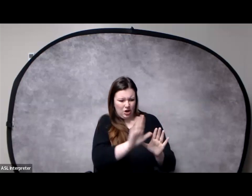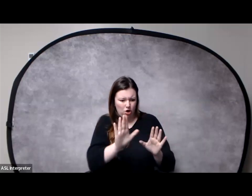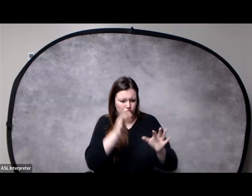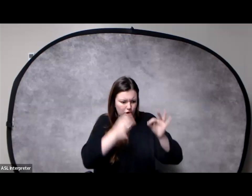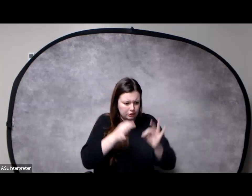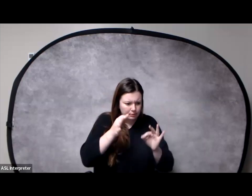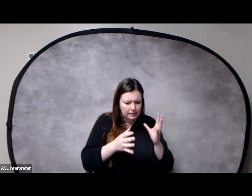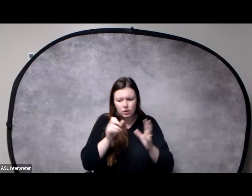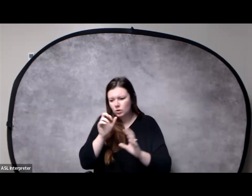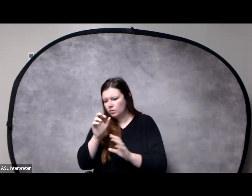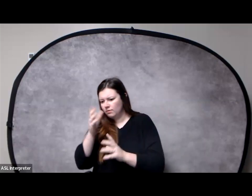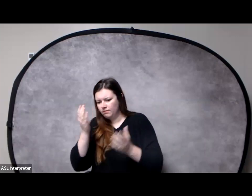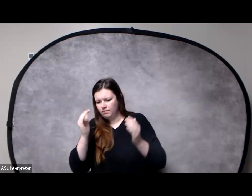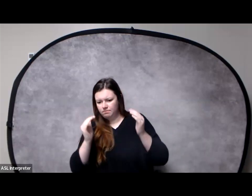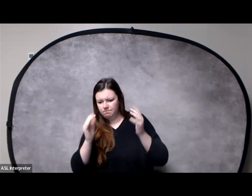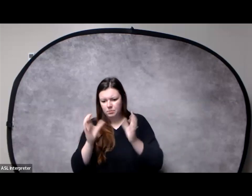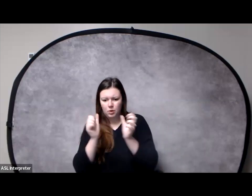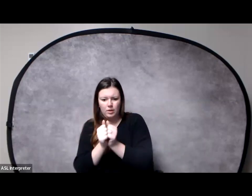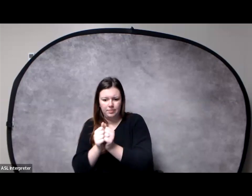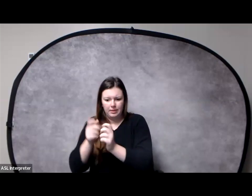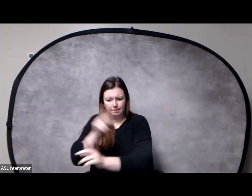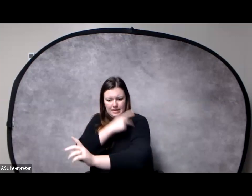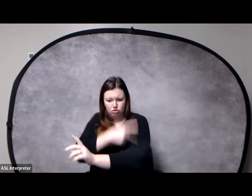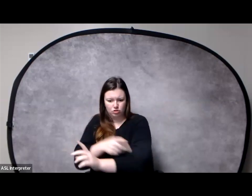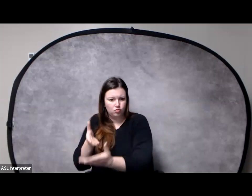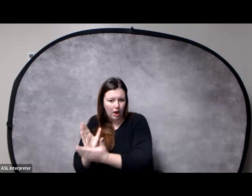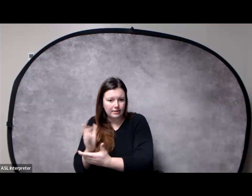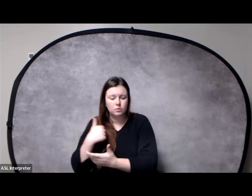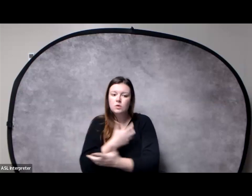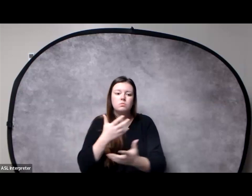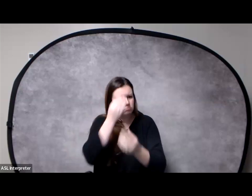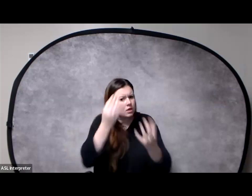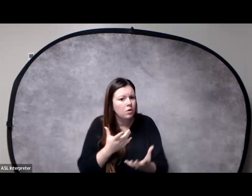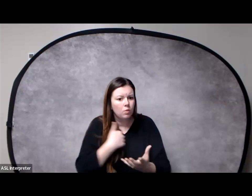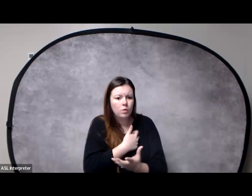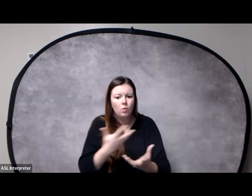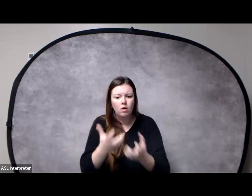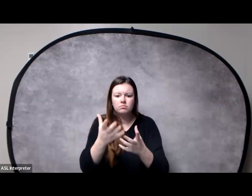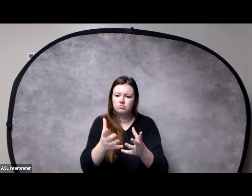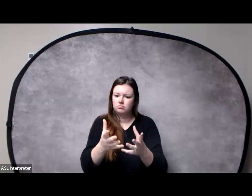We want to get the balance right. The next provision I'm going to talk about is the Value Assessment Method.